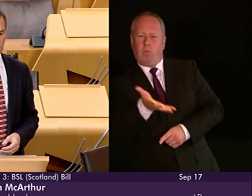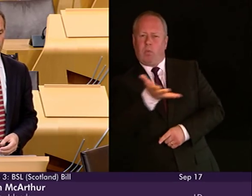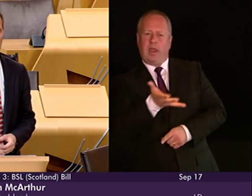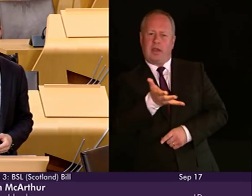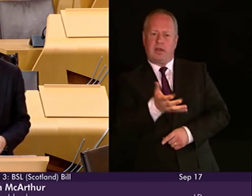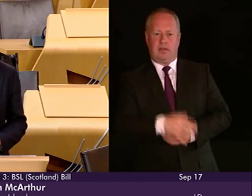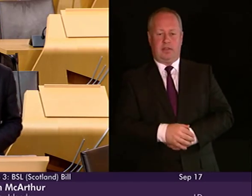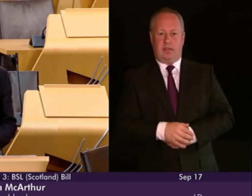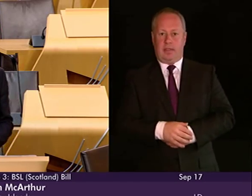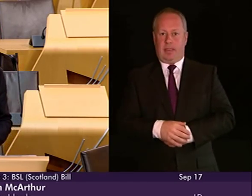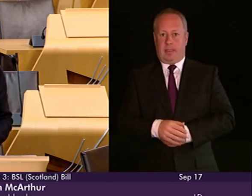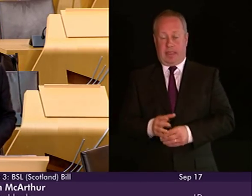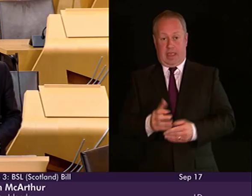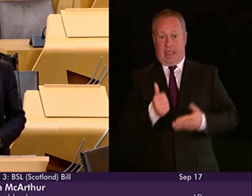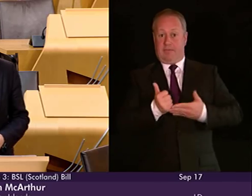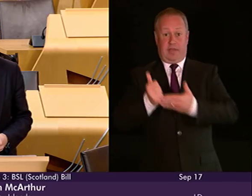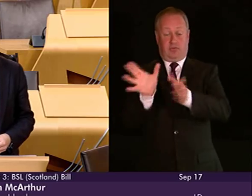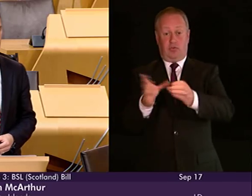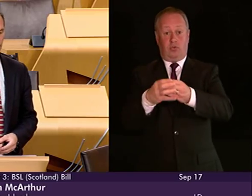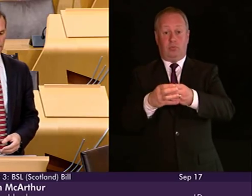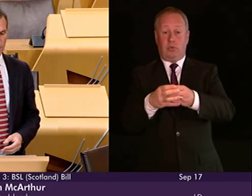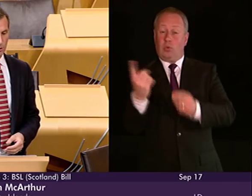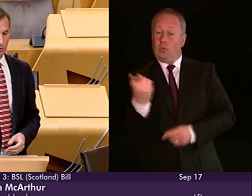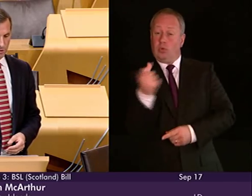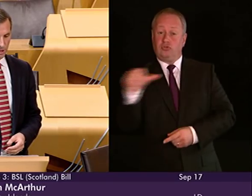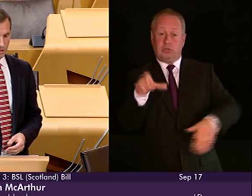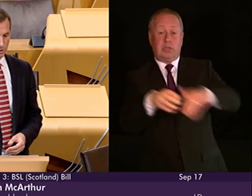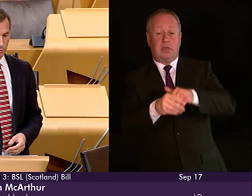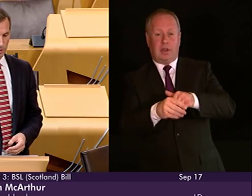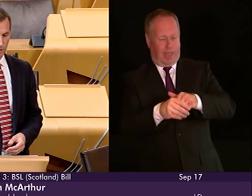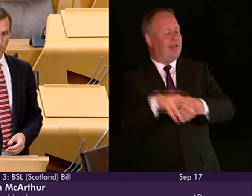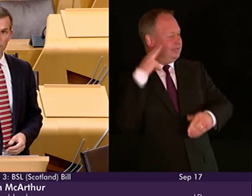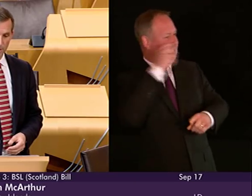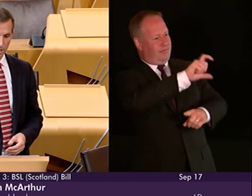drawn in the main from the BSL community. Two other changes that I would like briefly